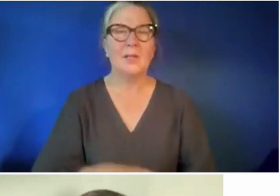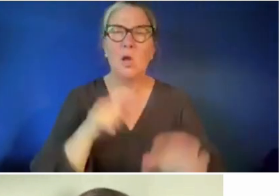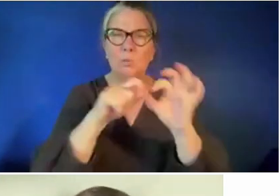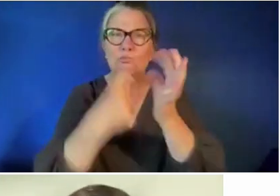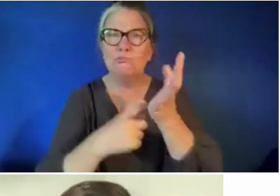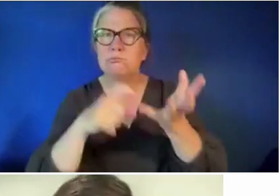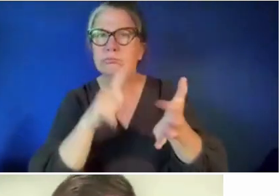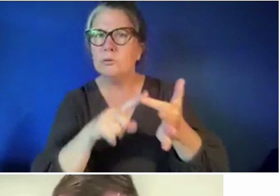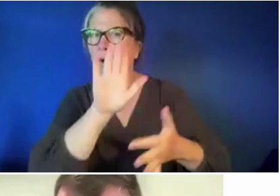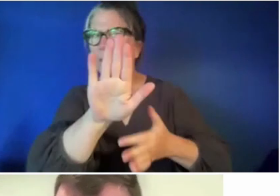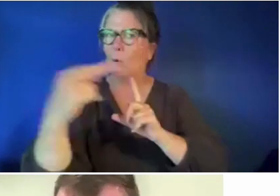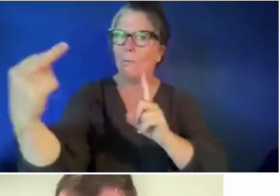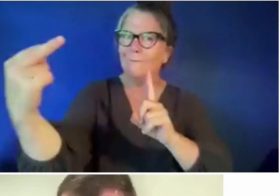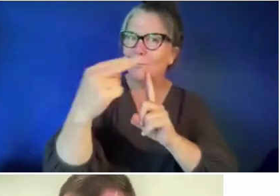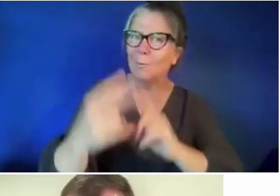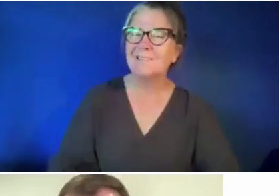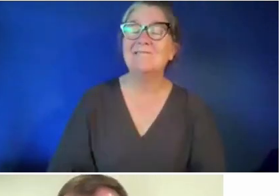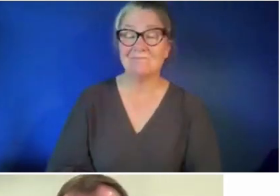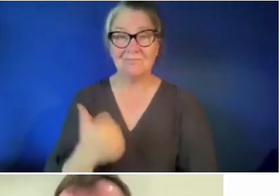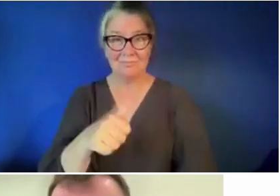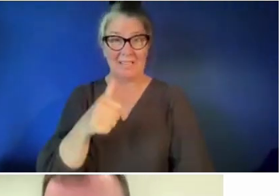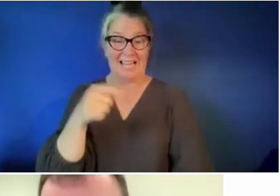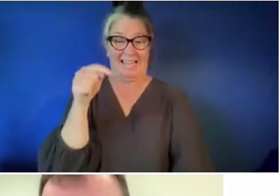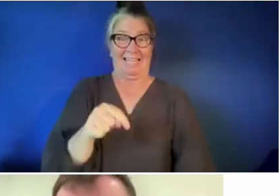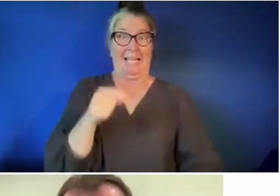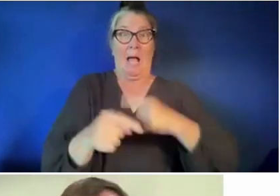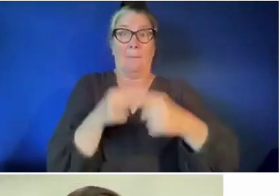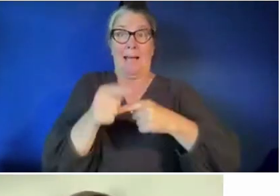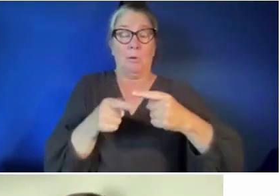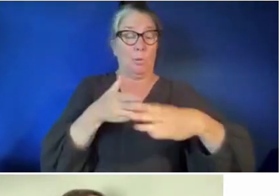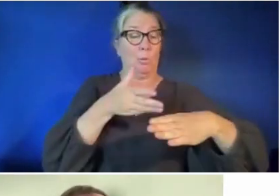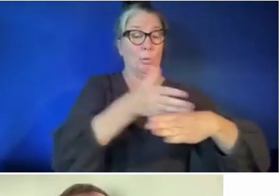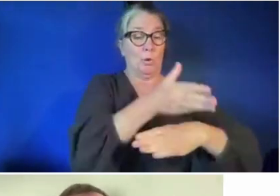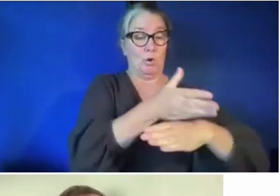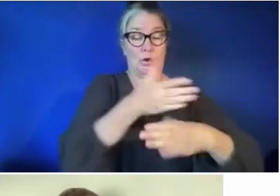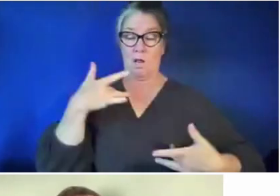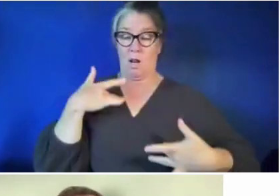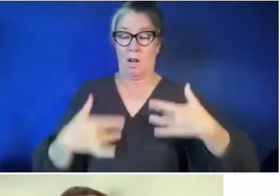Thank you. This is about work-life balance particularly. So I think Sam's exactly right